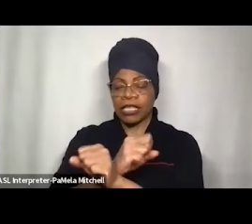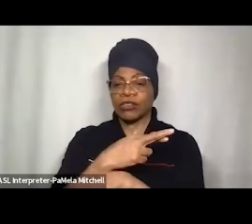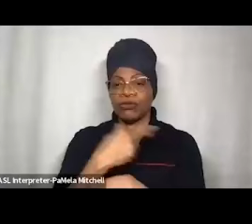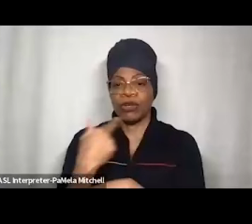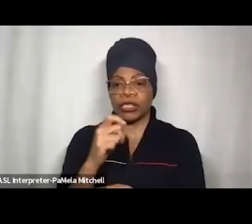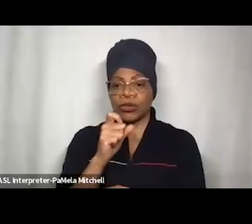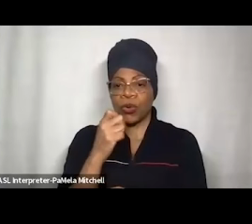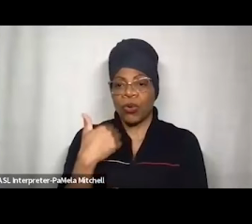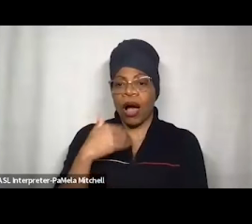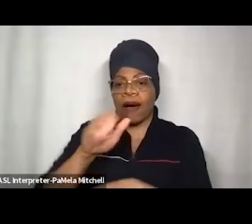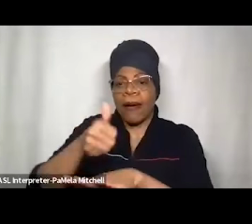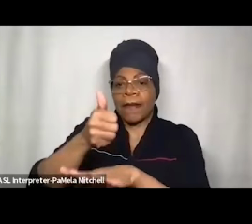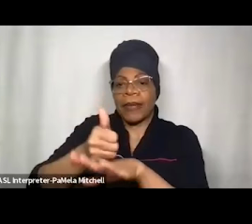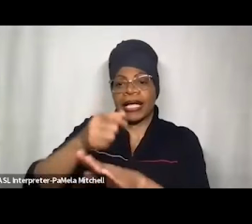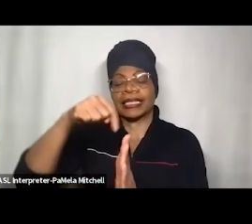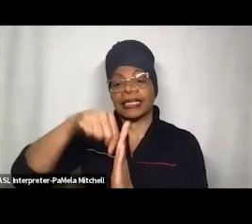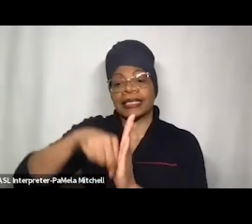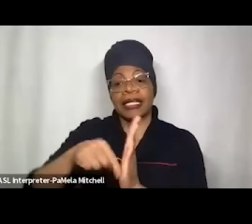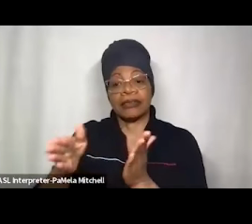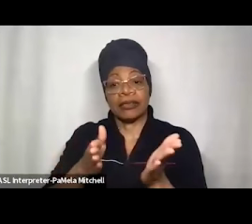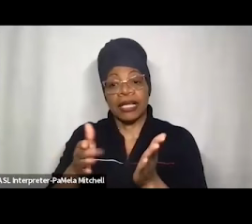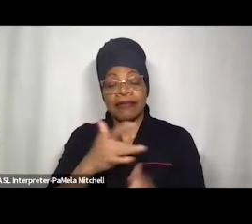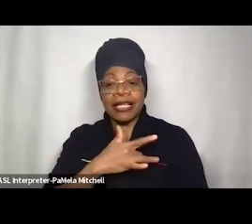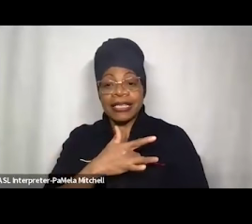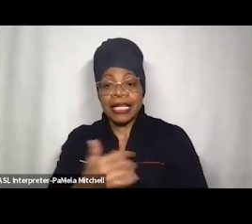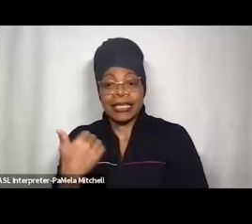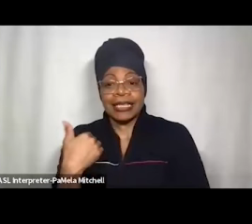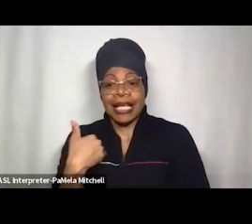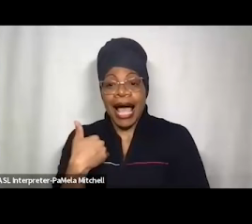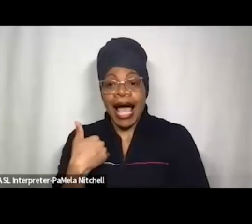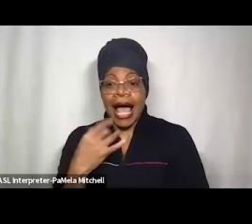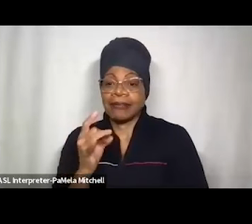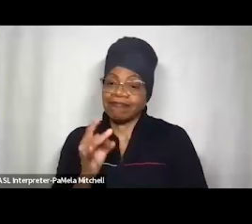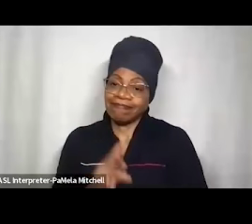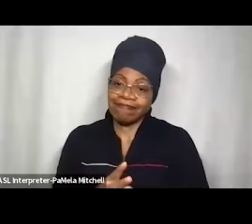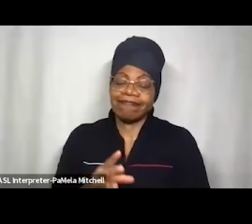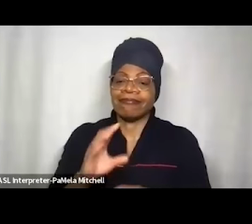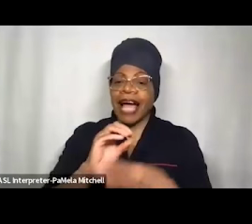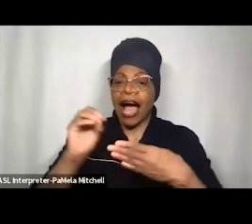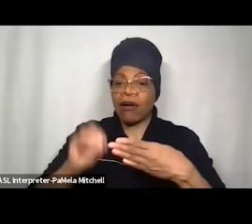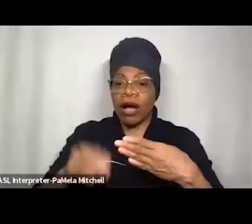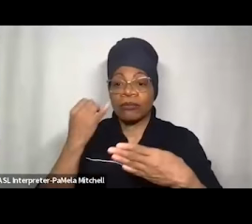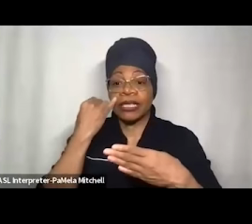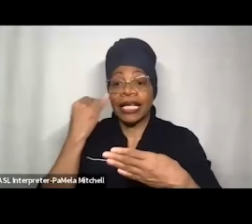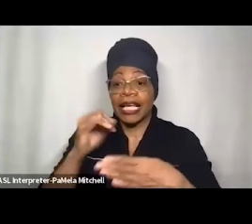placed in intensive services, they oftentimes have poorer outcomes than if they were placed in just traditional services,